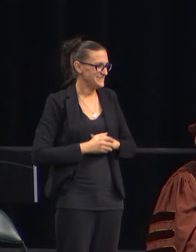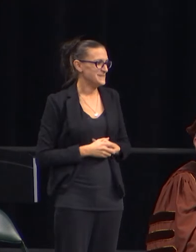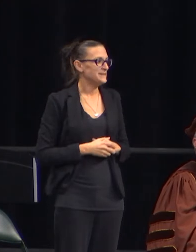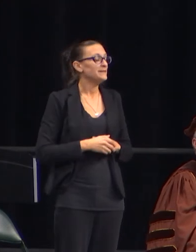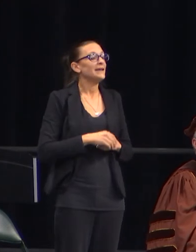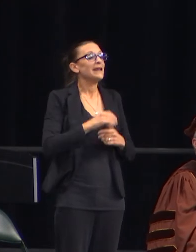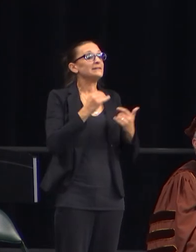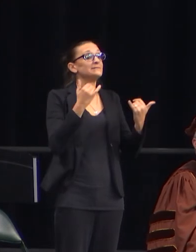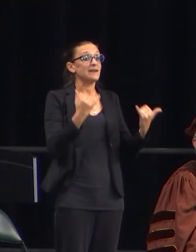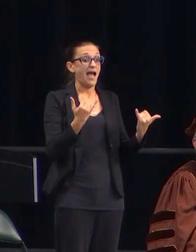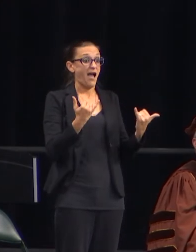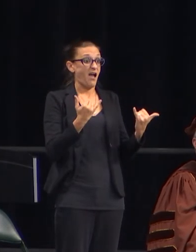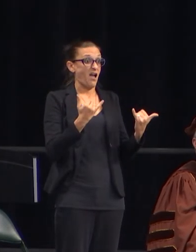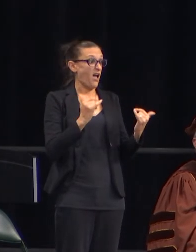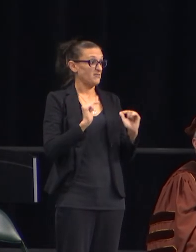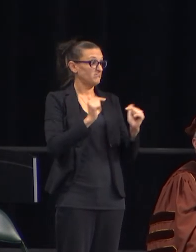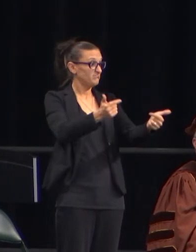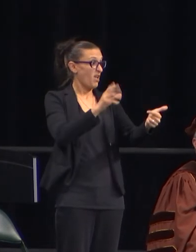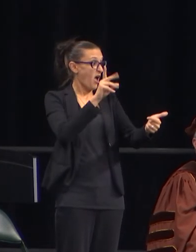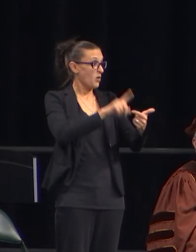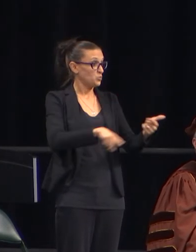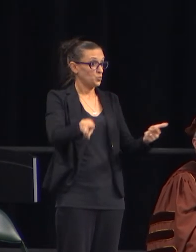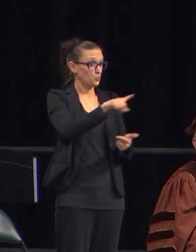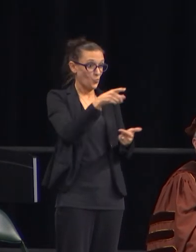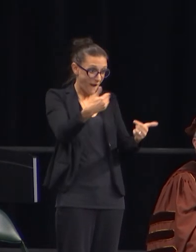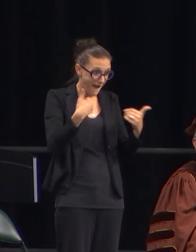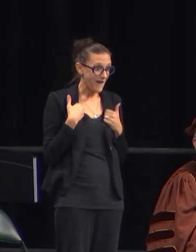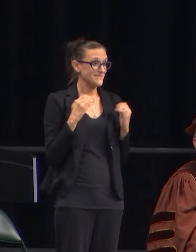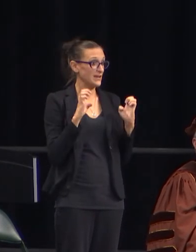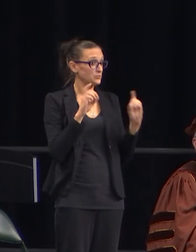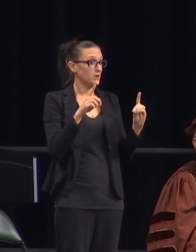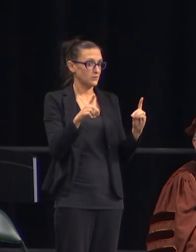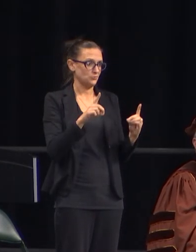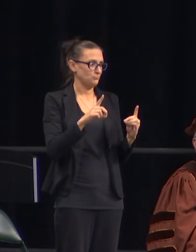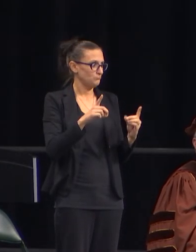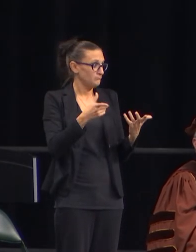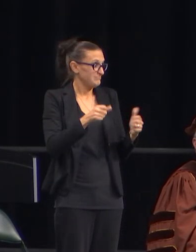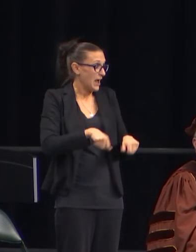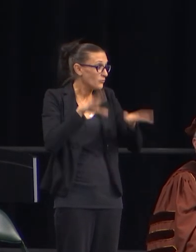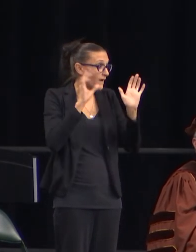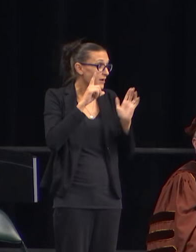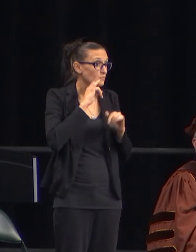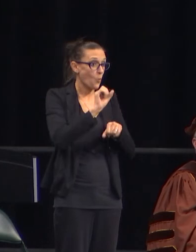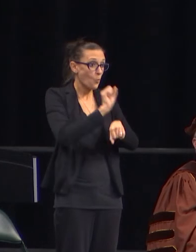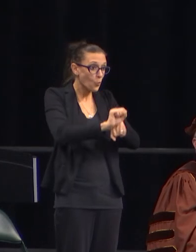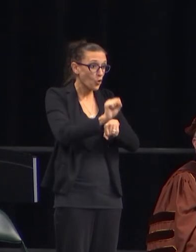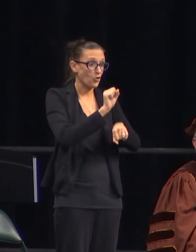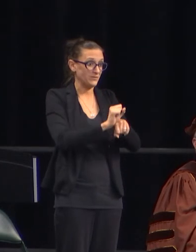It's now up to you. You have the education. You've sacrificed for it, you've worked for it, and now it's yours.